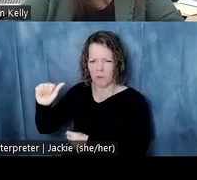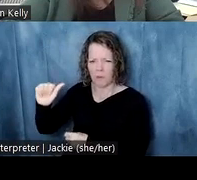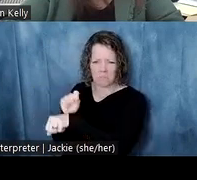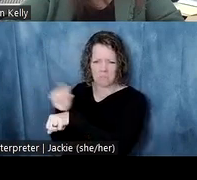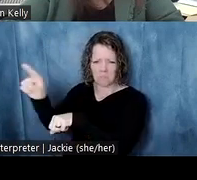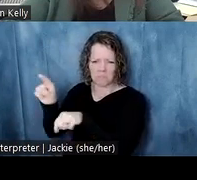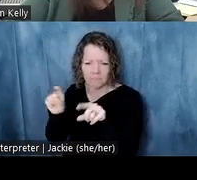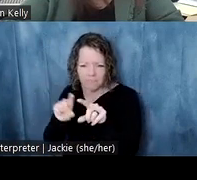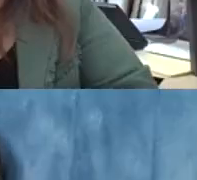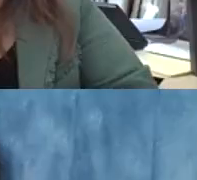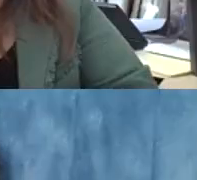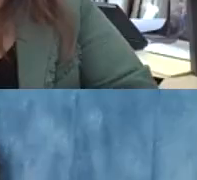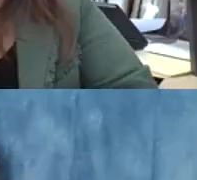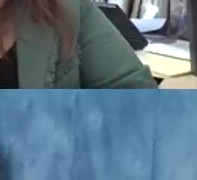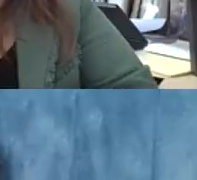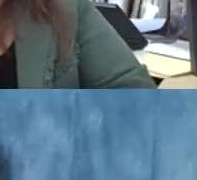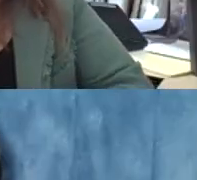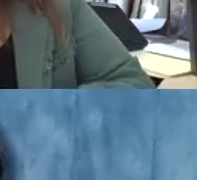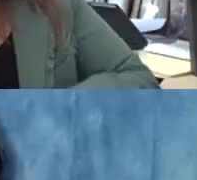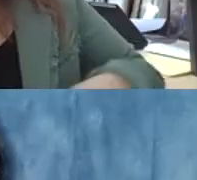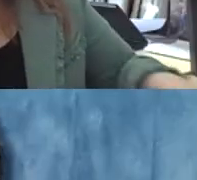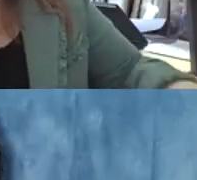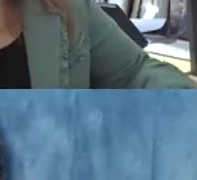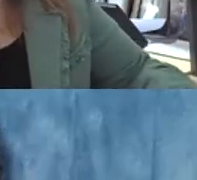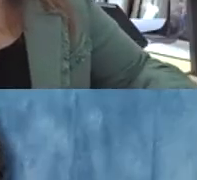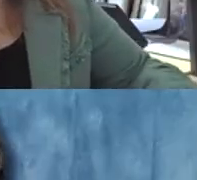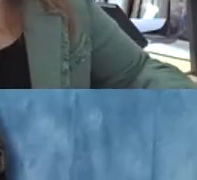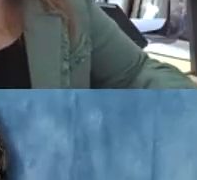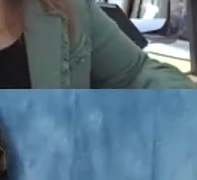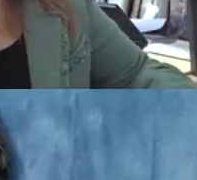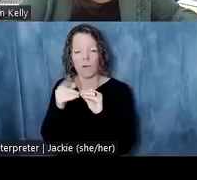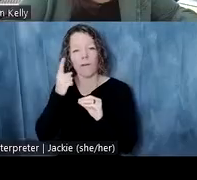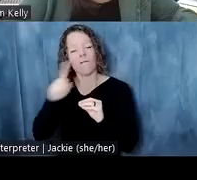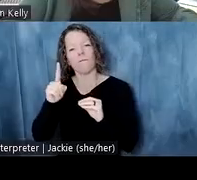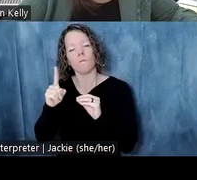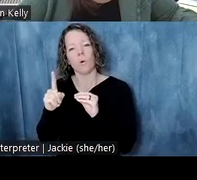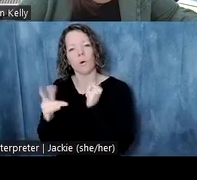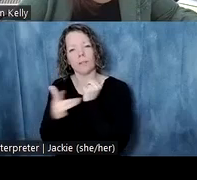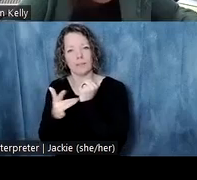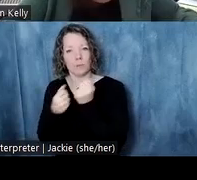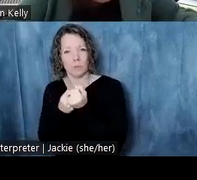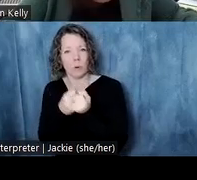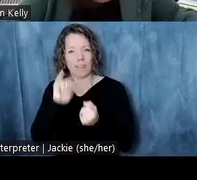Psychiatry Academy customer support number that you received in your confirmation email for help